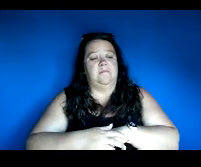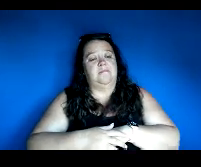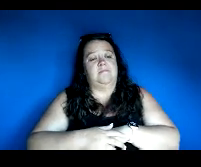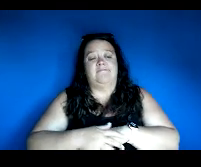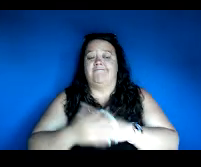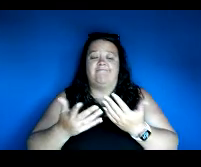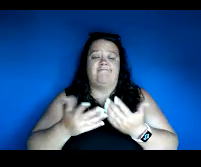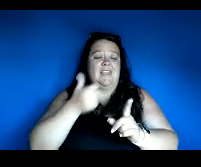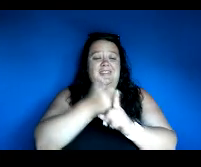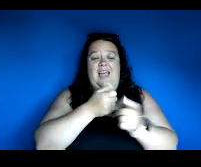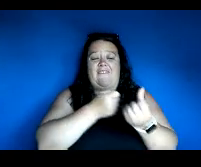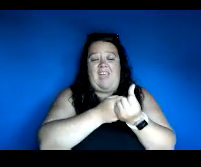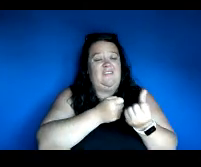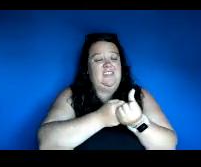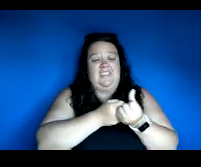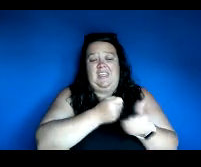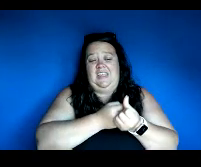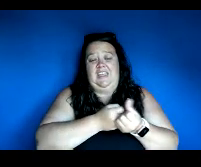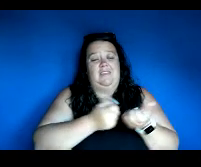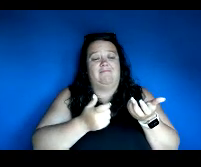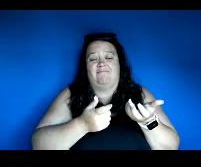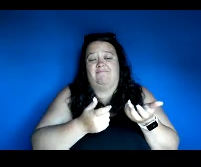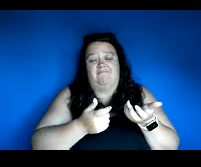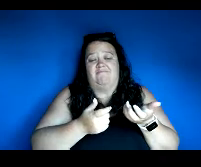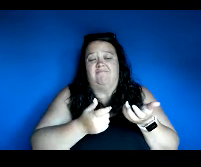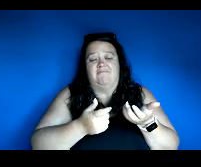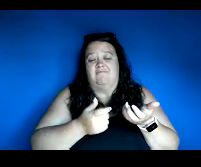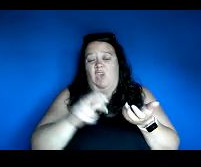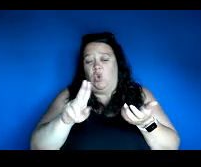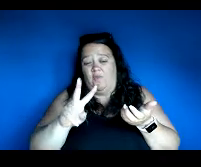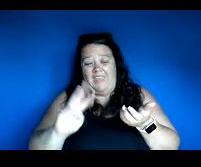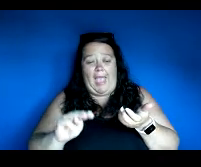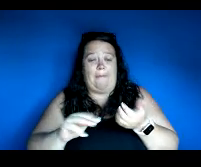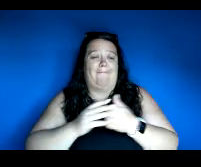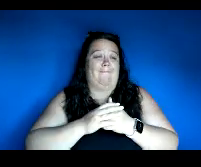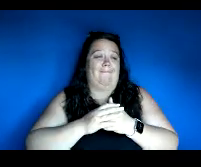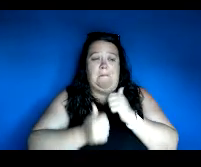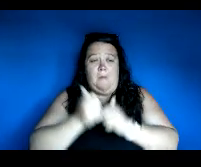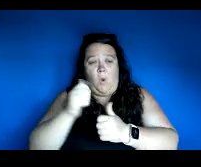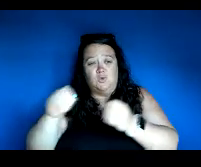You know, UVM, most of the programs, most of the offices, on campus are student-driven.